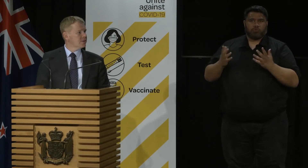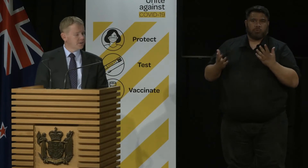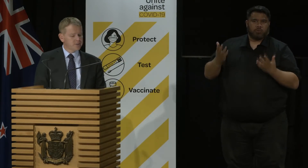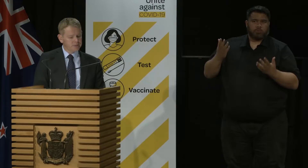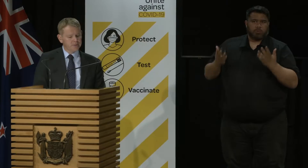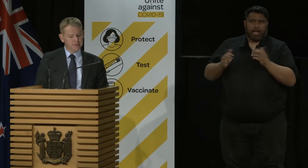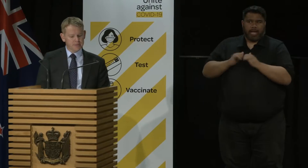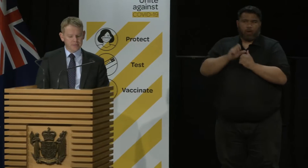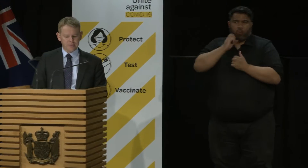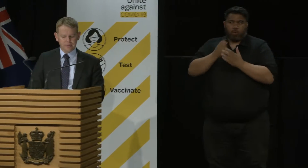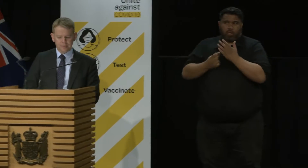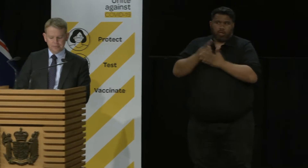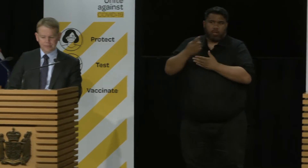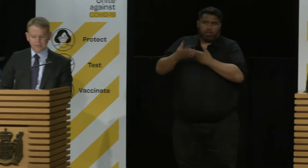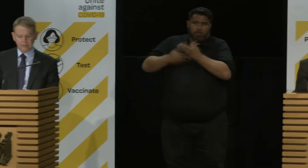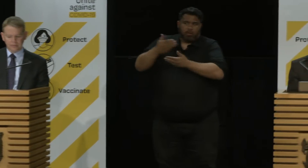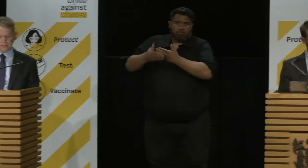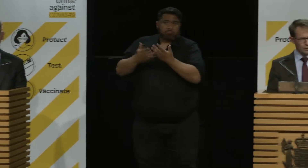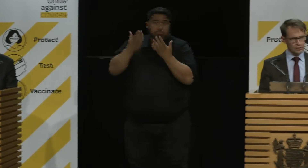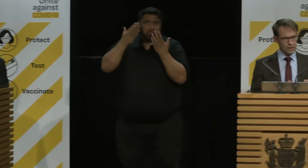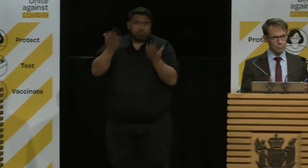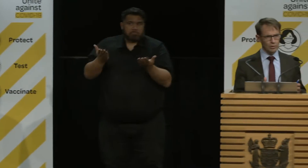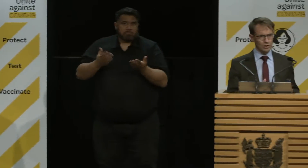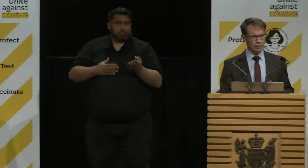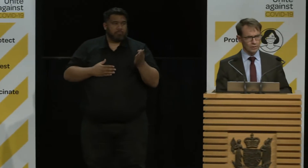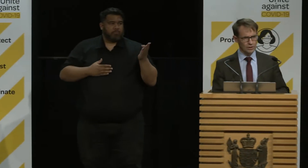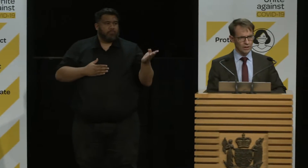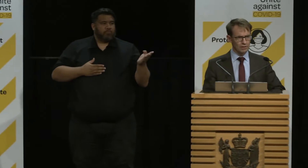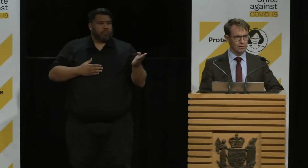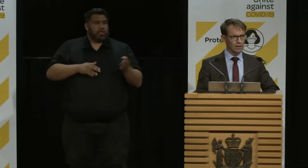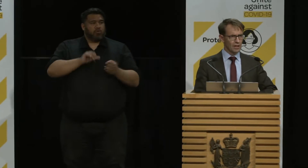anticipate what the behavioural